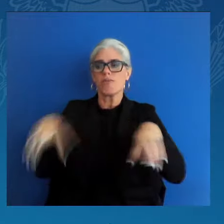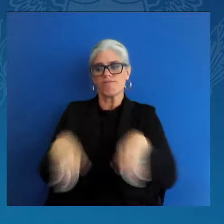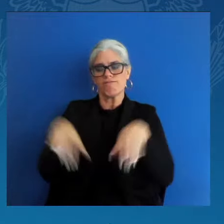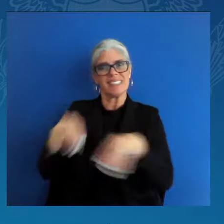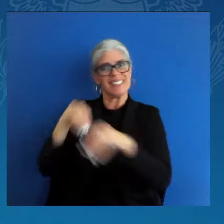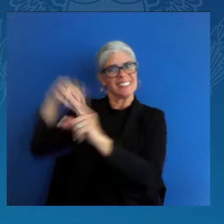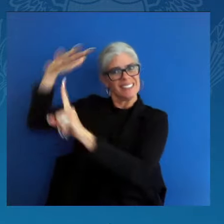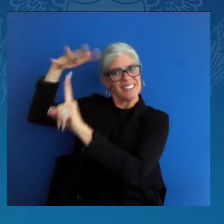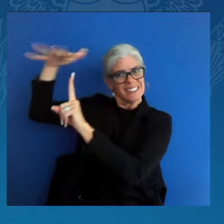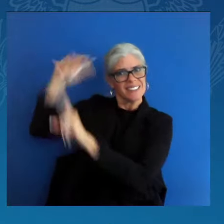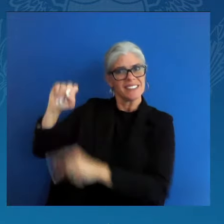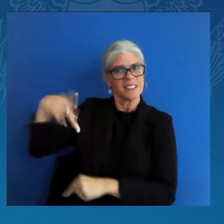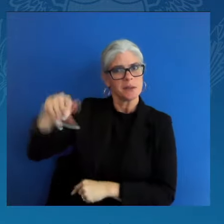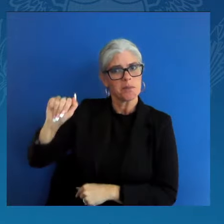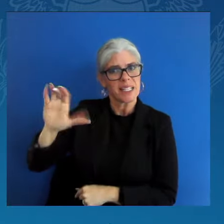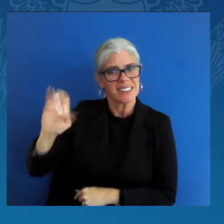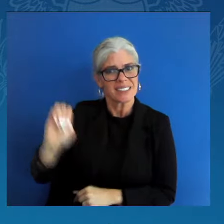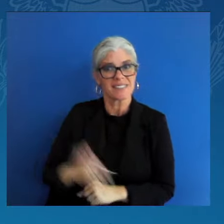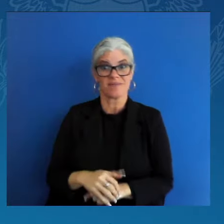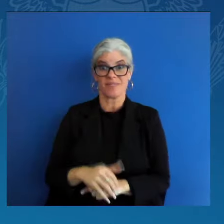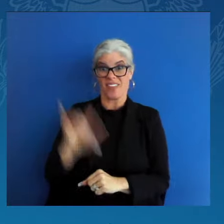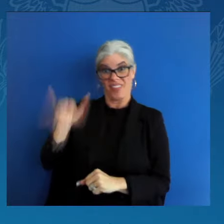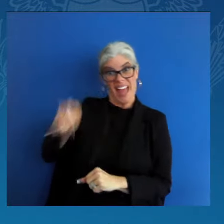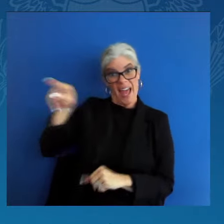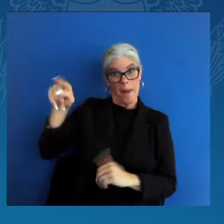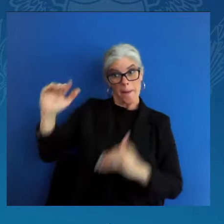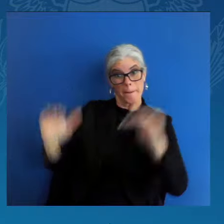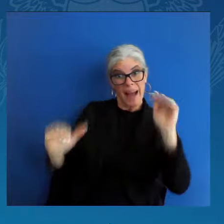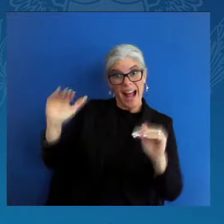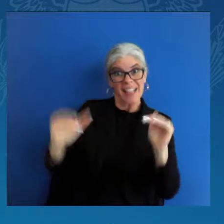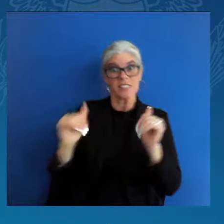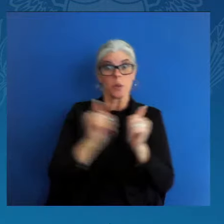the United States enduring leadership role in this crucial domain.